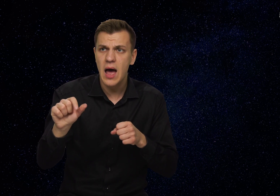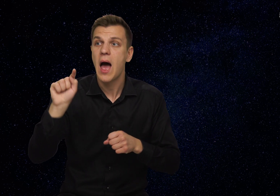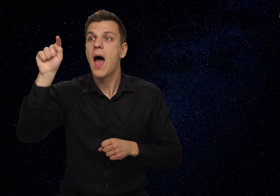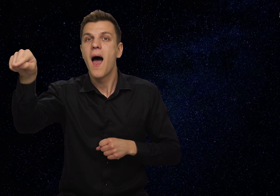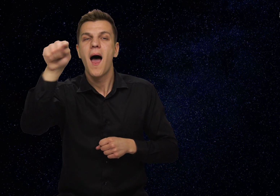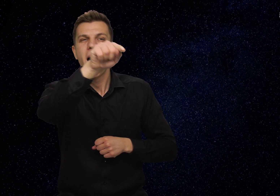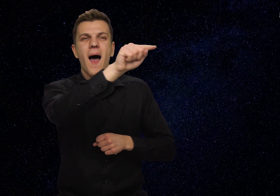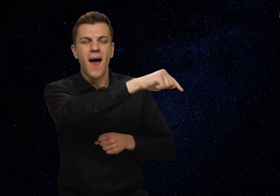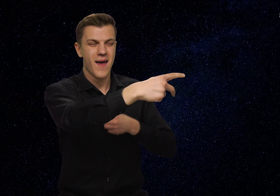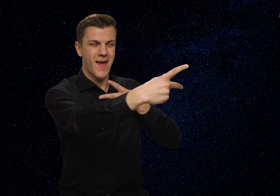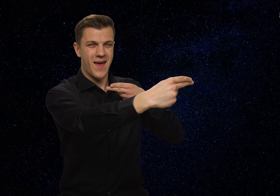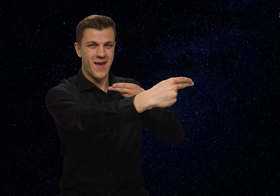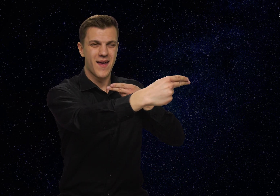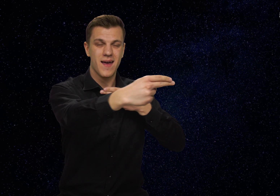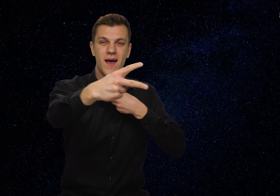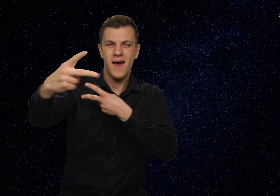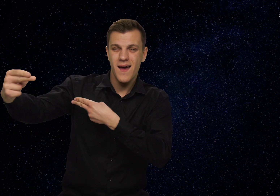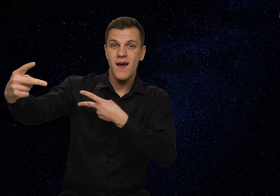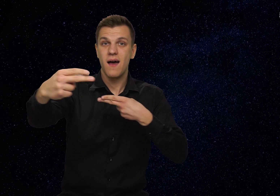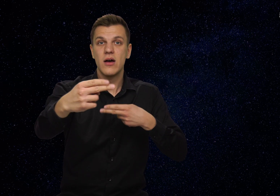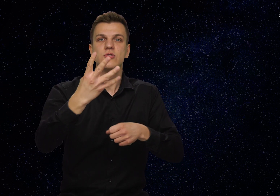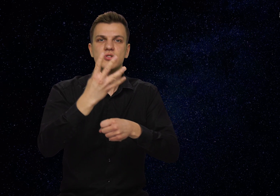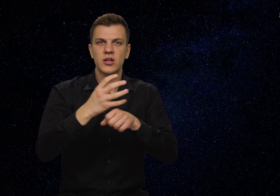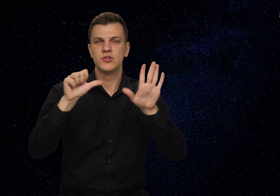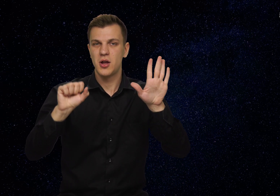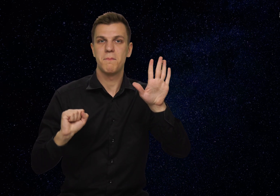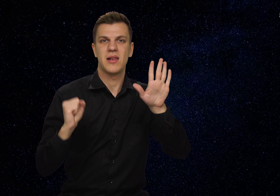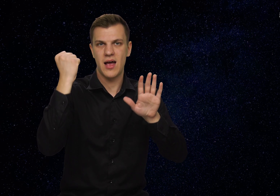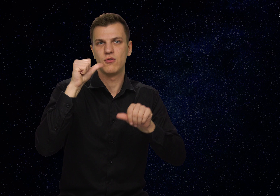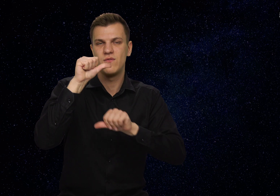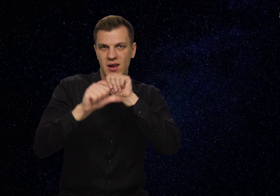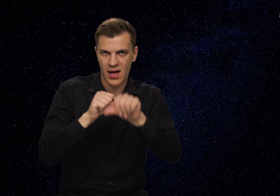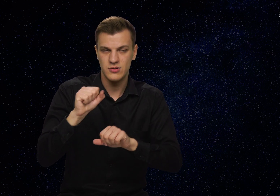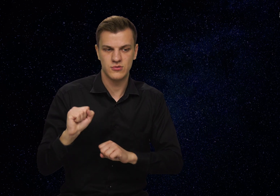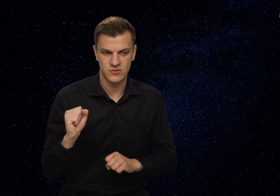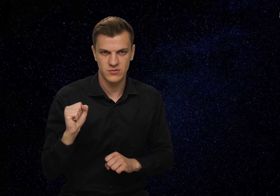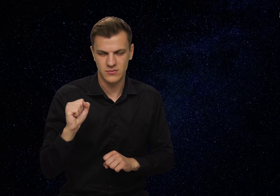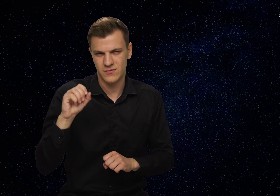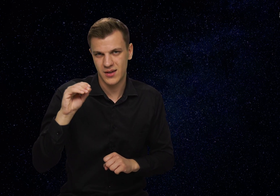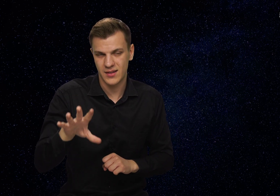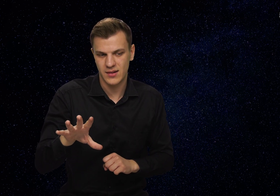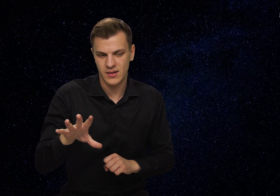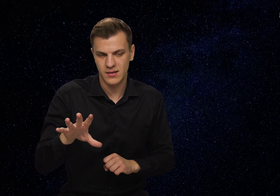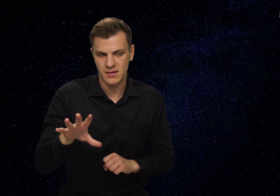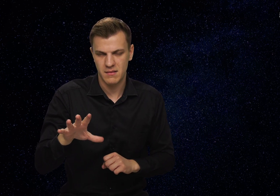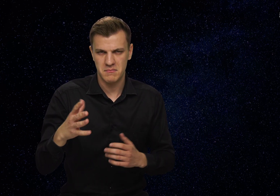has a radius of about 46 billion light years.